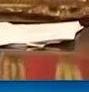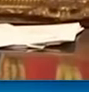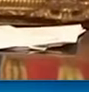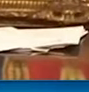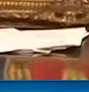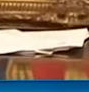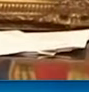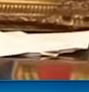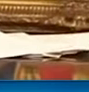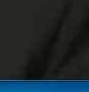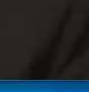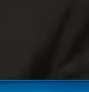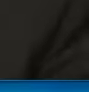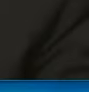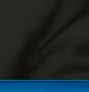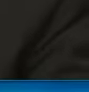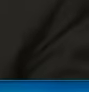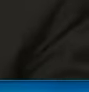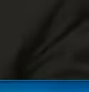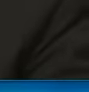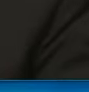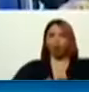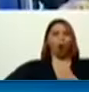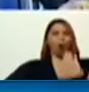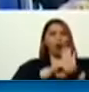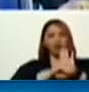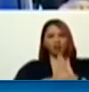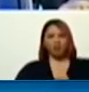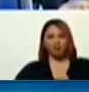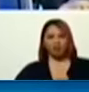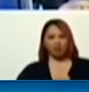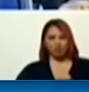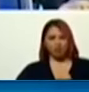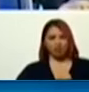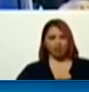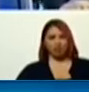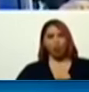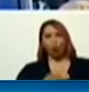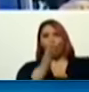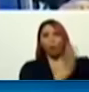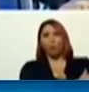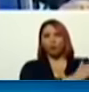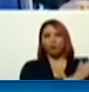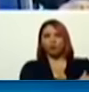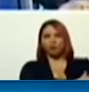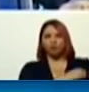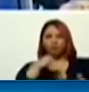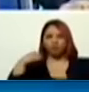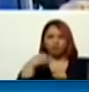maintenance on that plane here in Madrid in the muñoza in the muñoza and in the most normal way